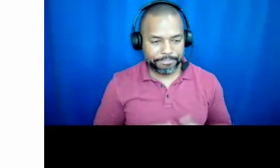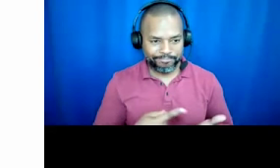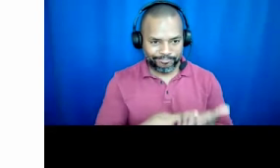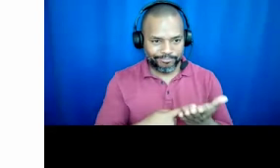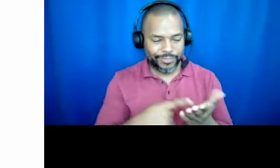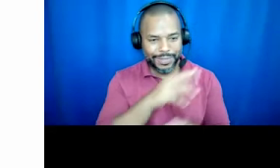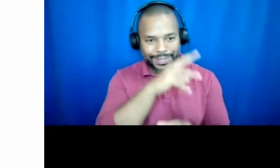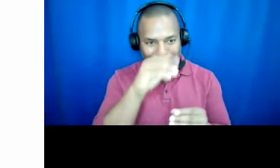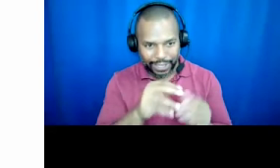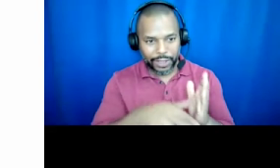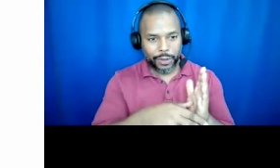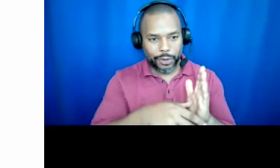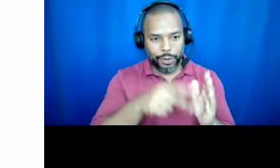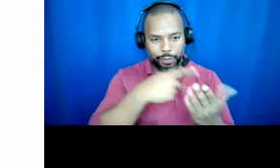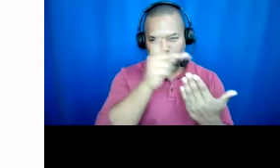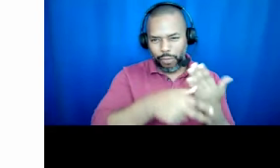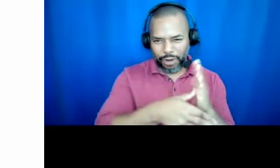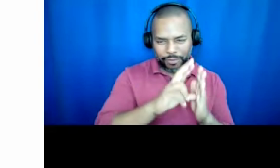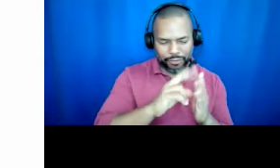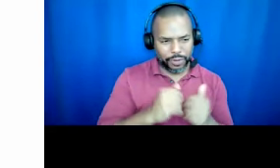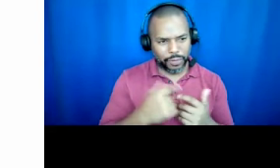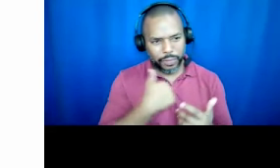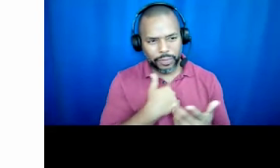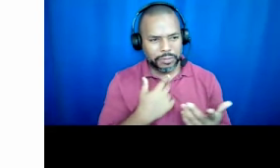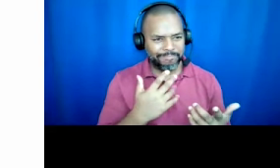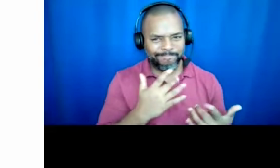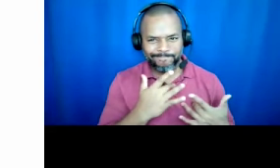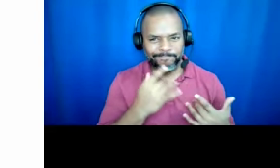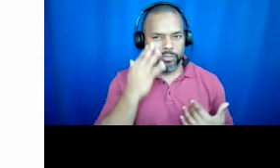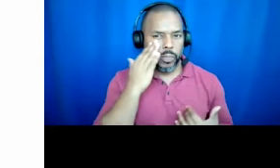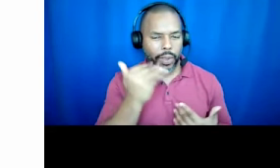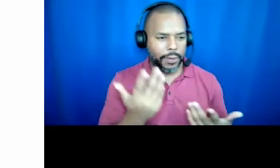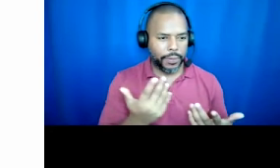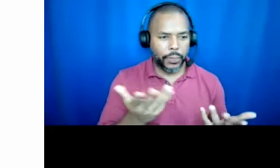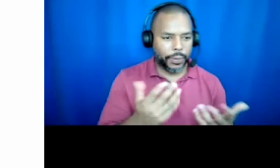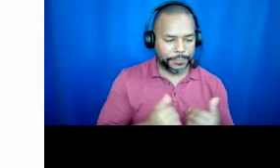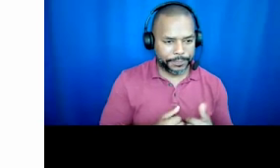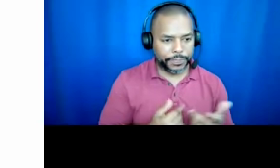So what is being considered when we start to prioritize our positions?